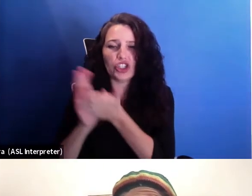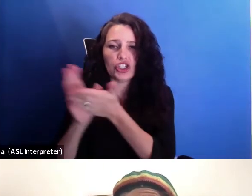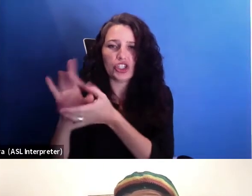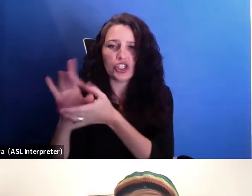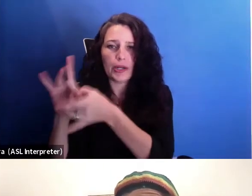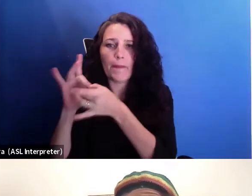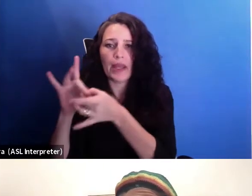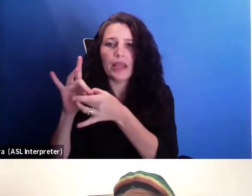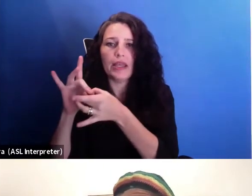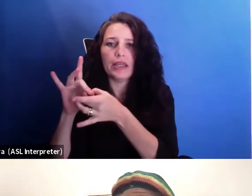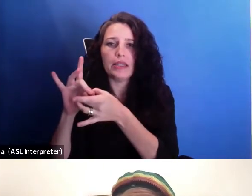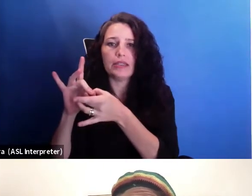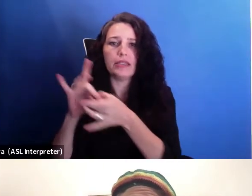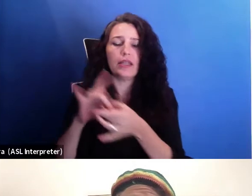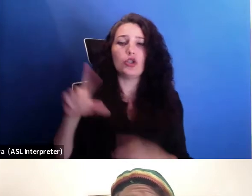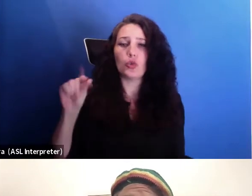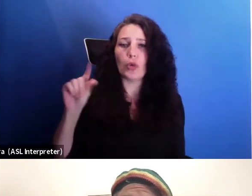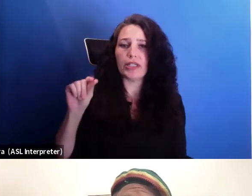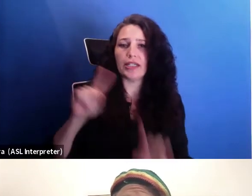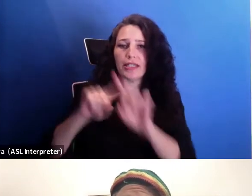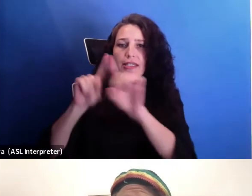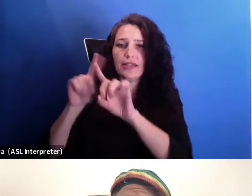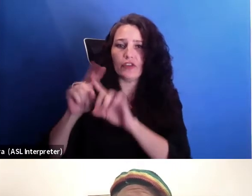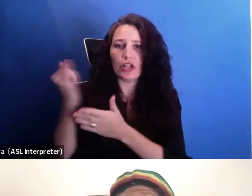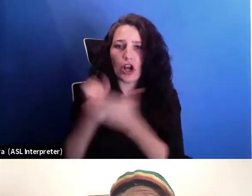visual artists, dancers, writers, and such,